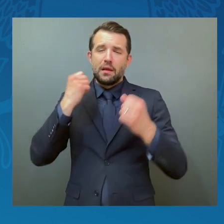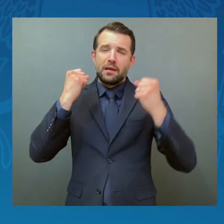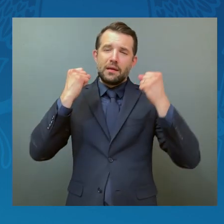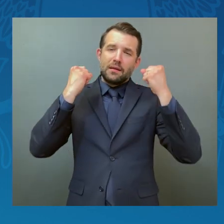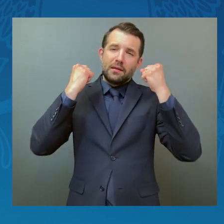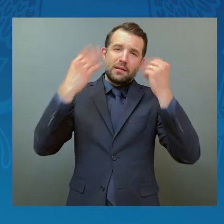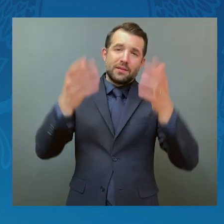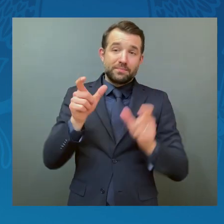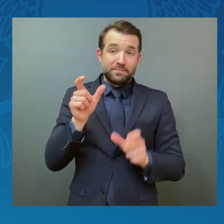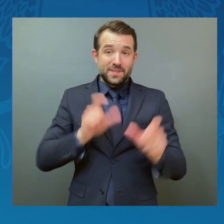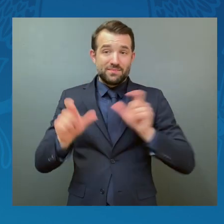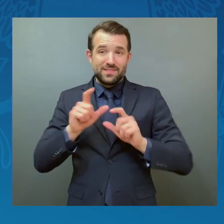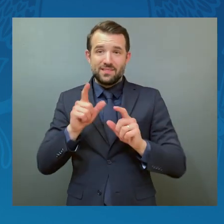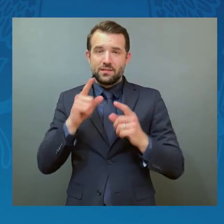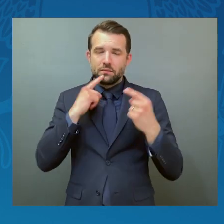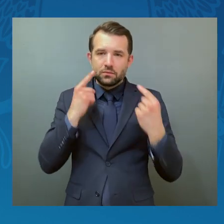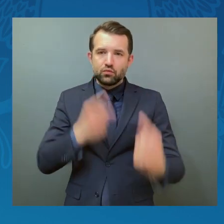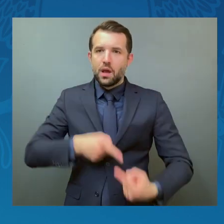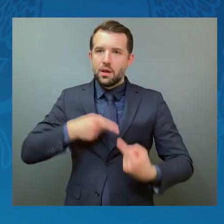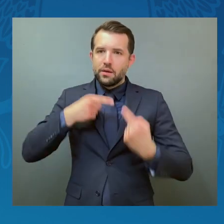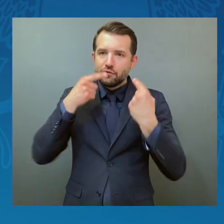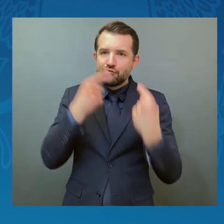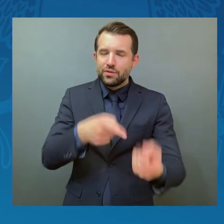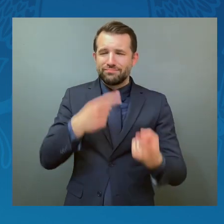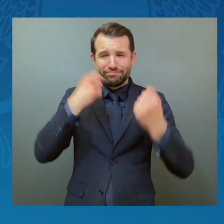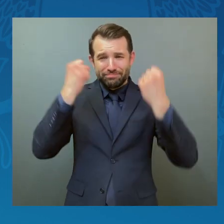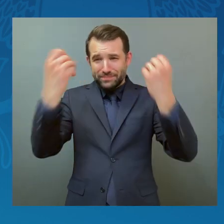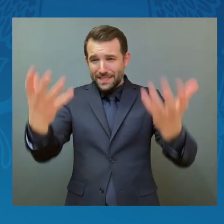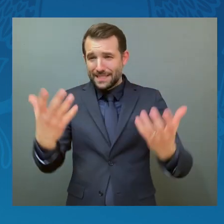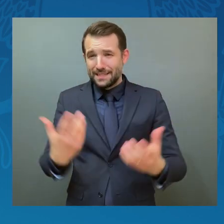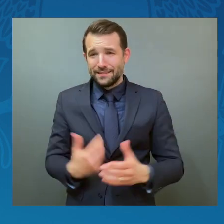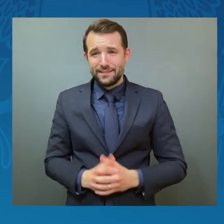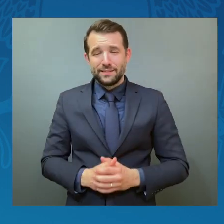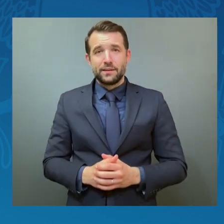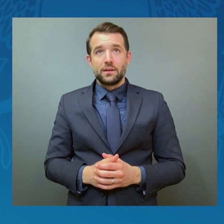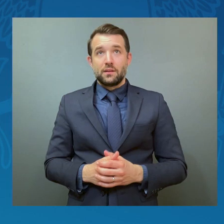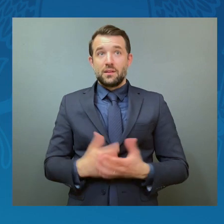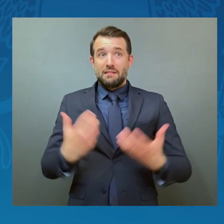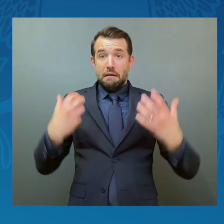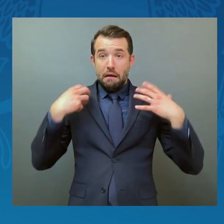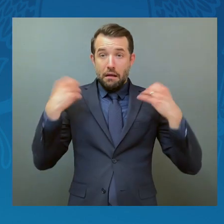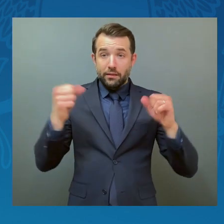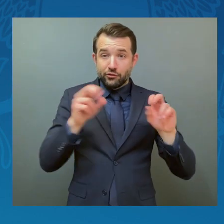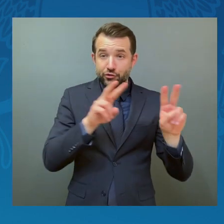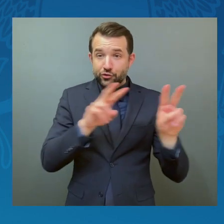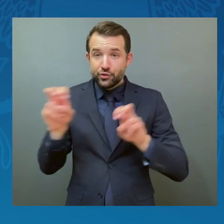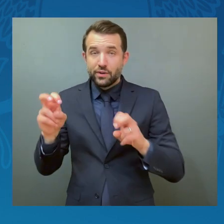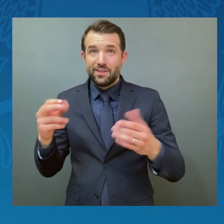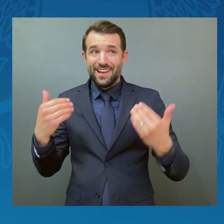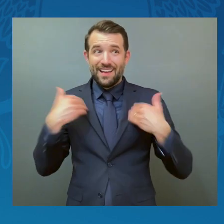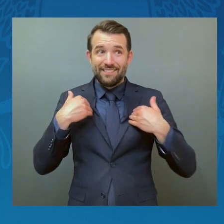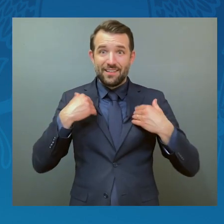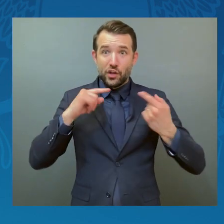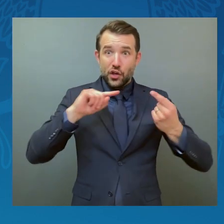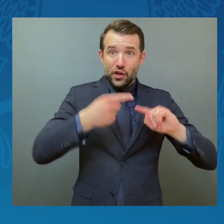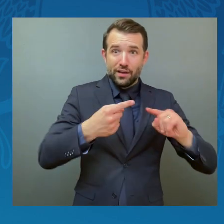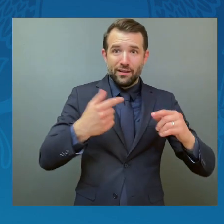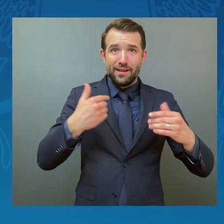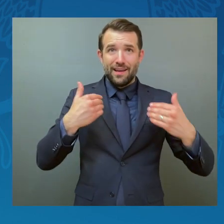many of whom are managing an illness or an injury at the same time, and who stay up at night, staring at the ceiling, wondering if they-